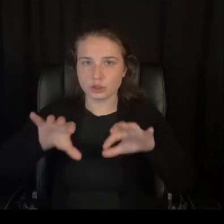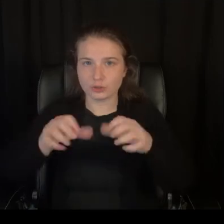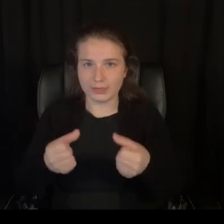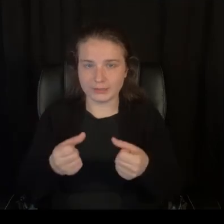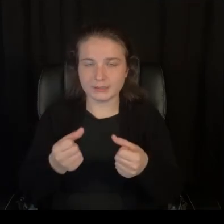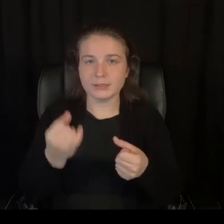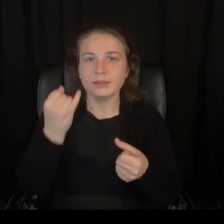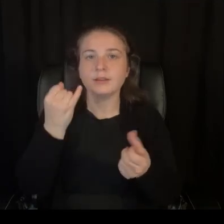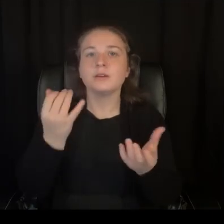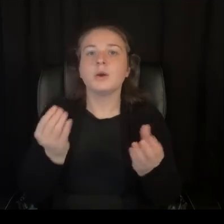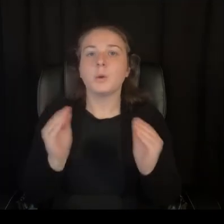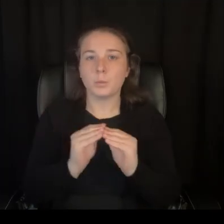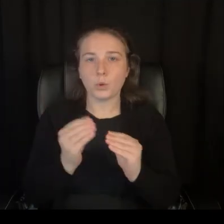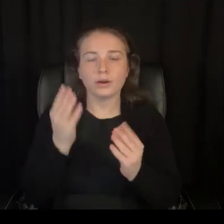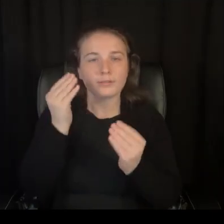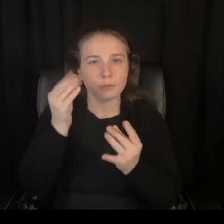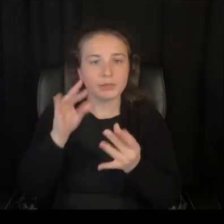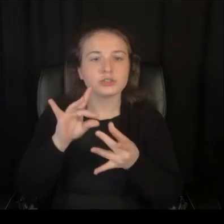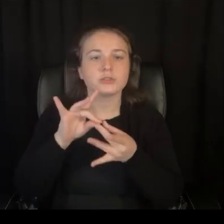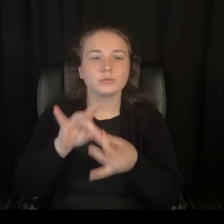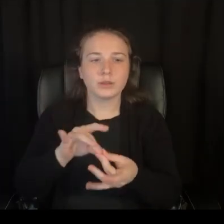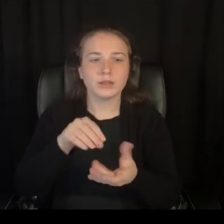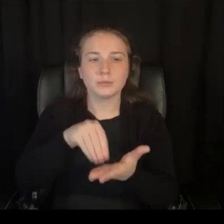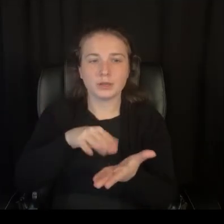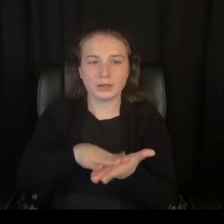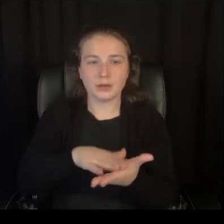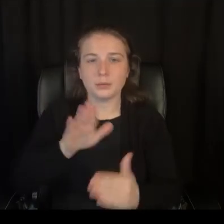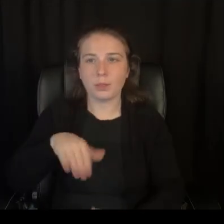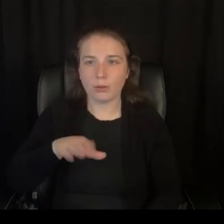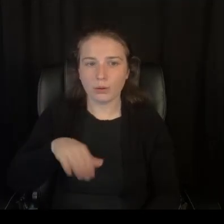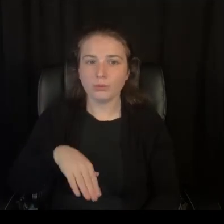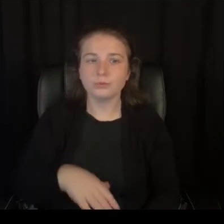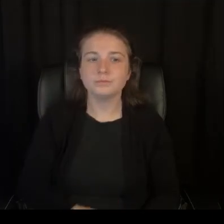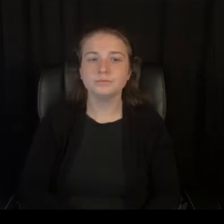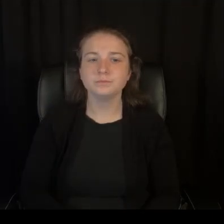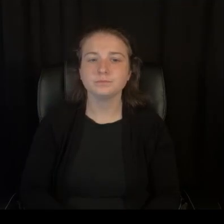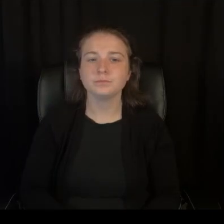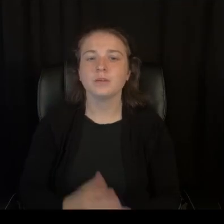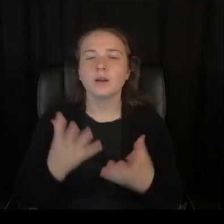More information is available in the resources listed below and I want to